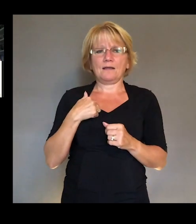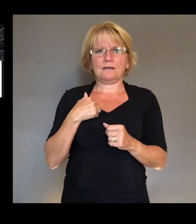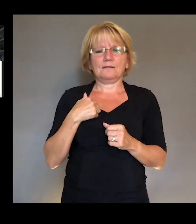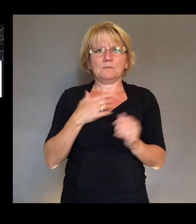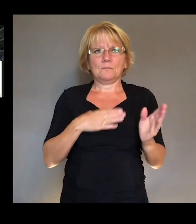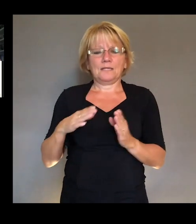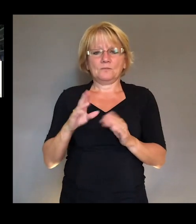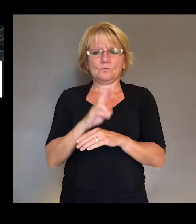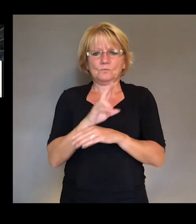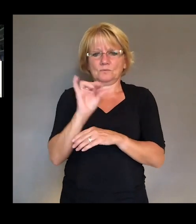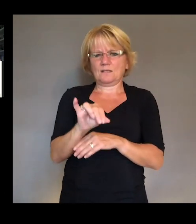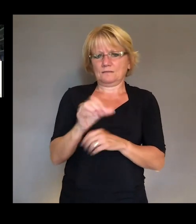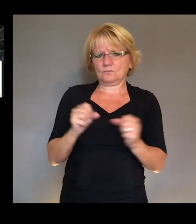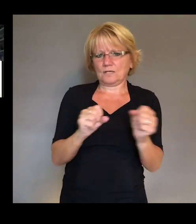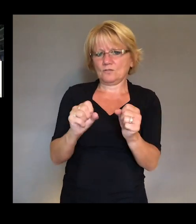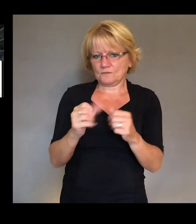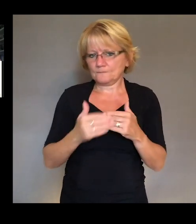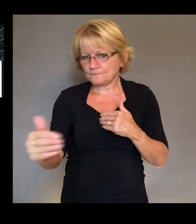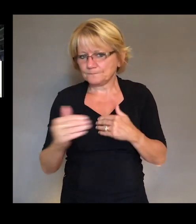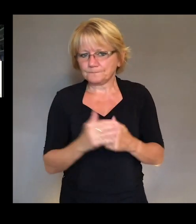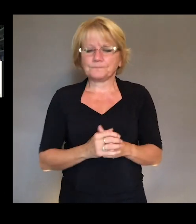that I'm hoping to try to implement moving on.